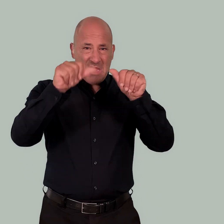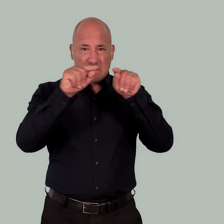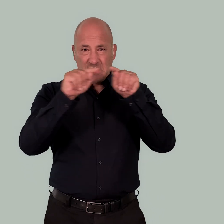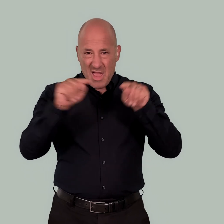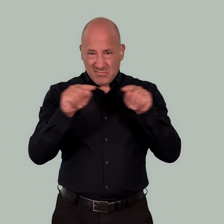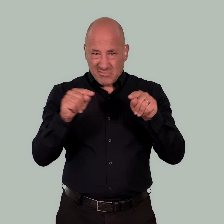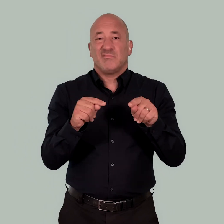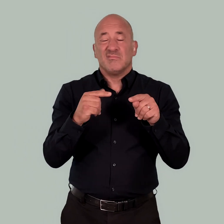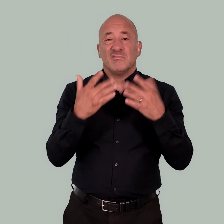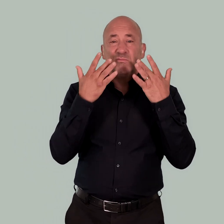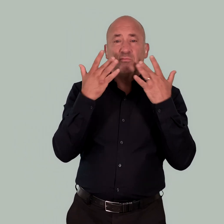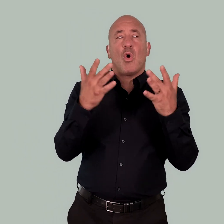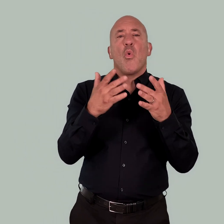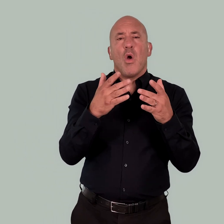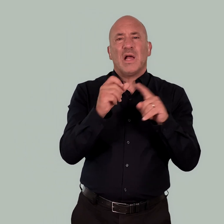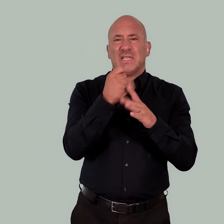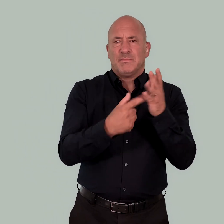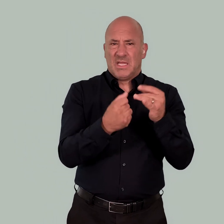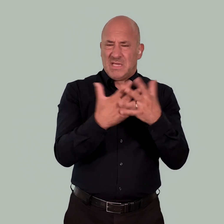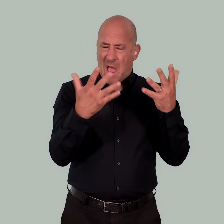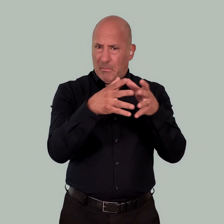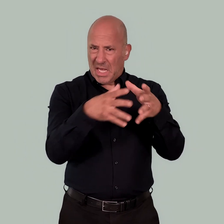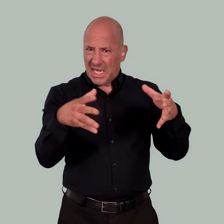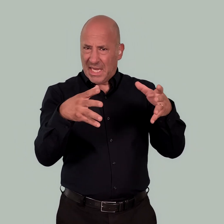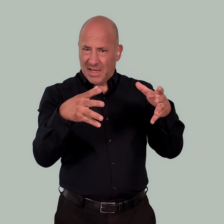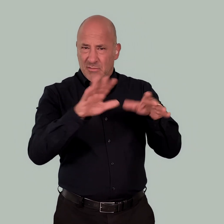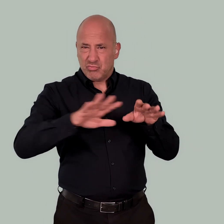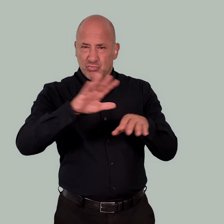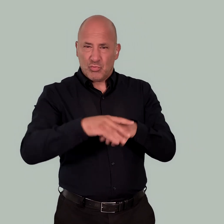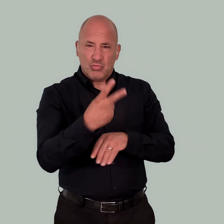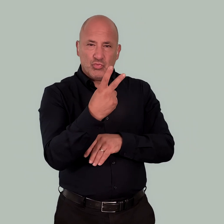The next lines show the proportion with a disability,